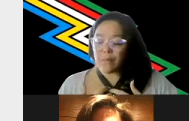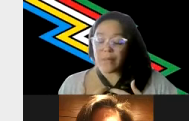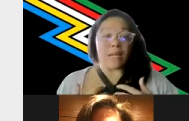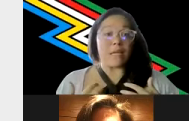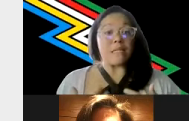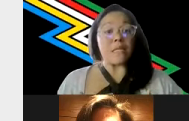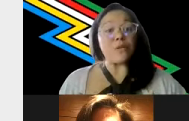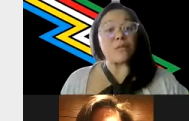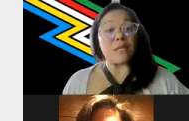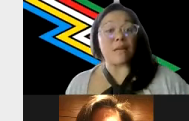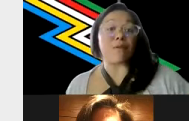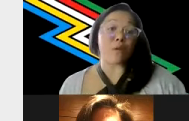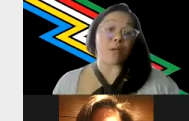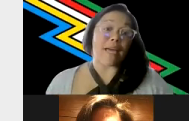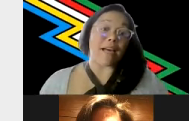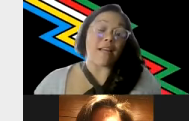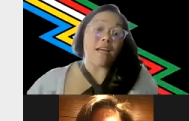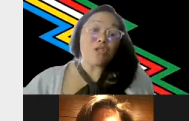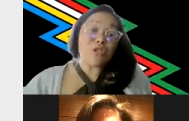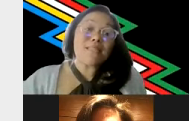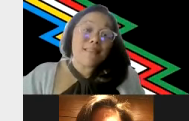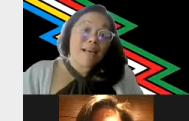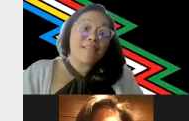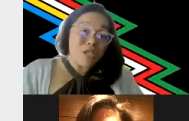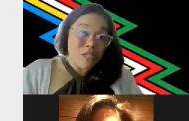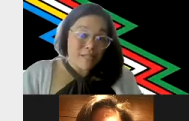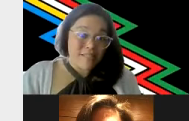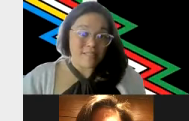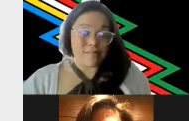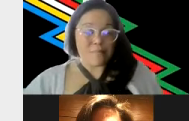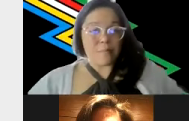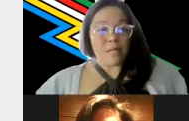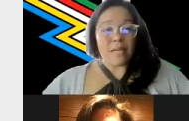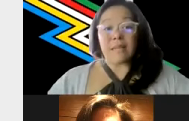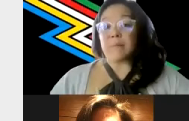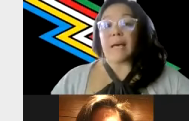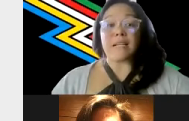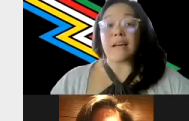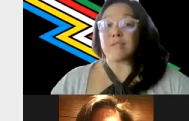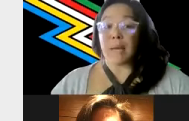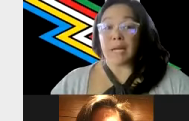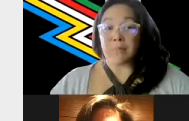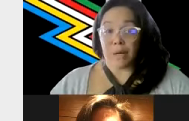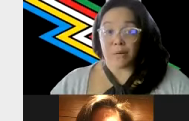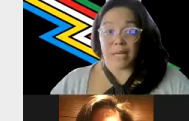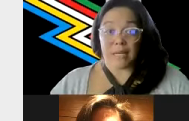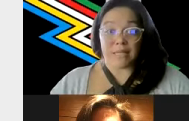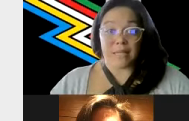we can continue to even look at just last year in the Black Lives Matter protests that